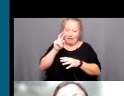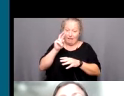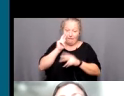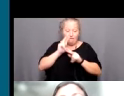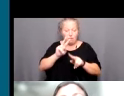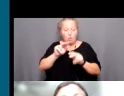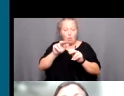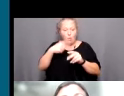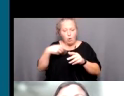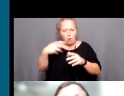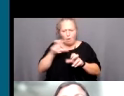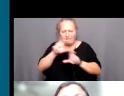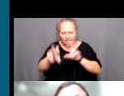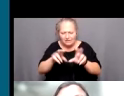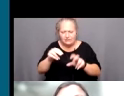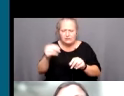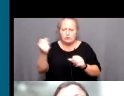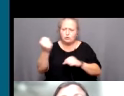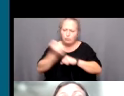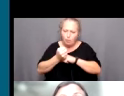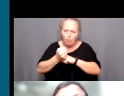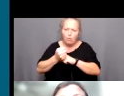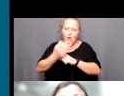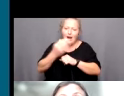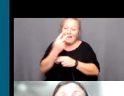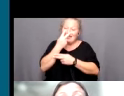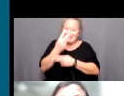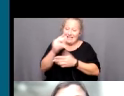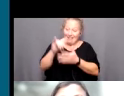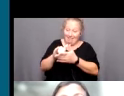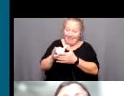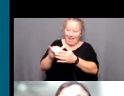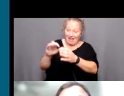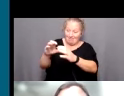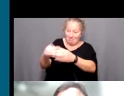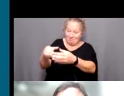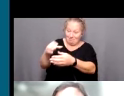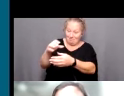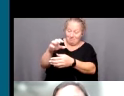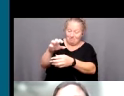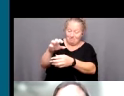But we also want to see the sector change in a significant way.